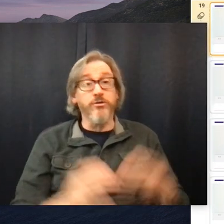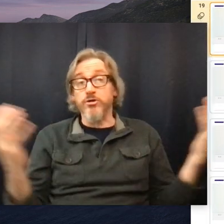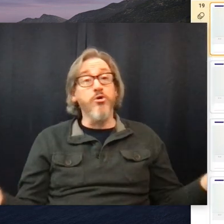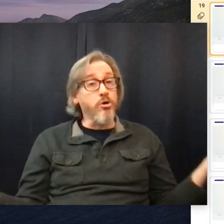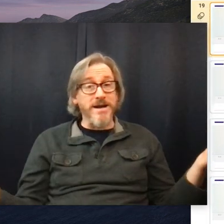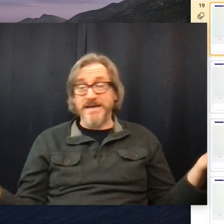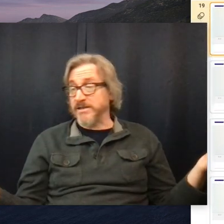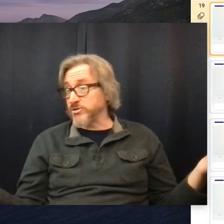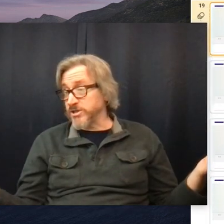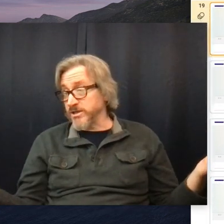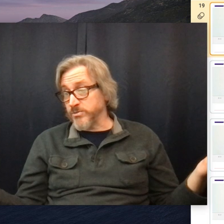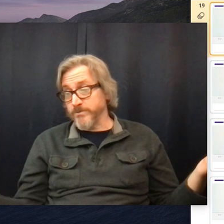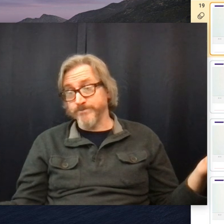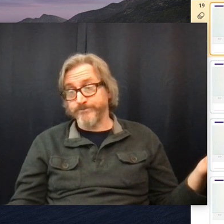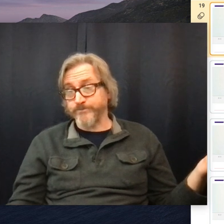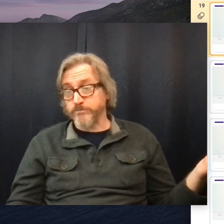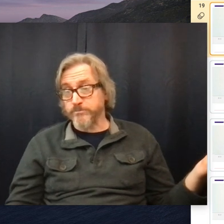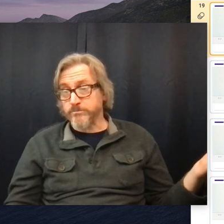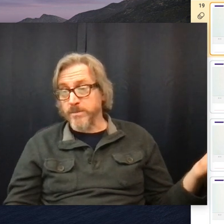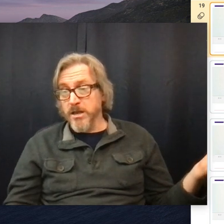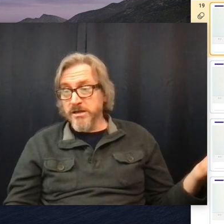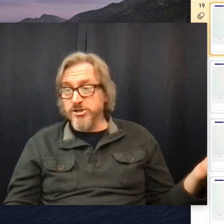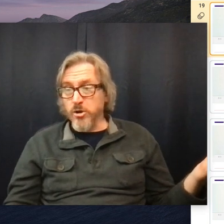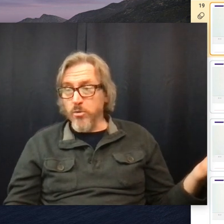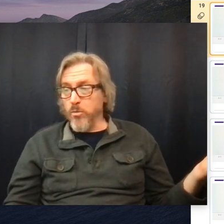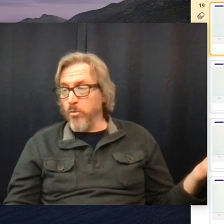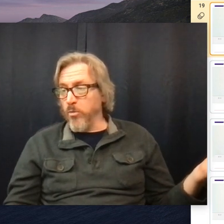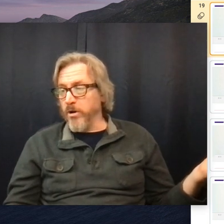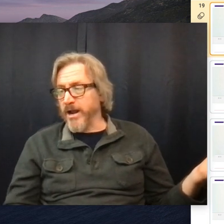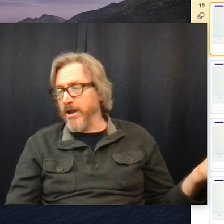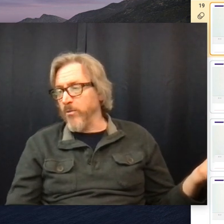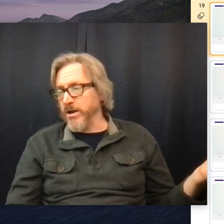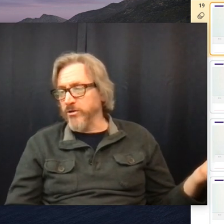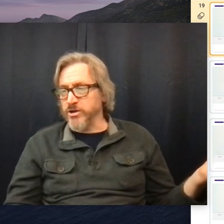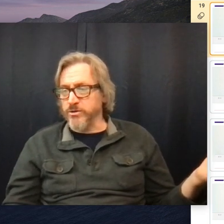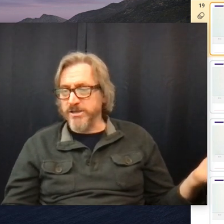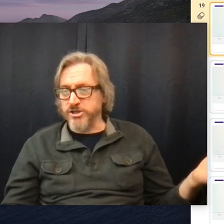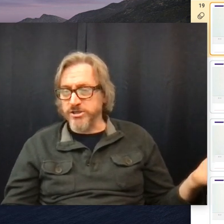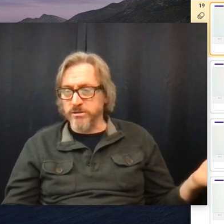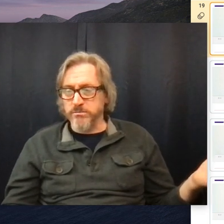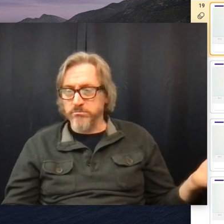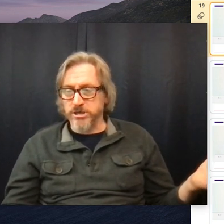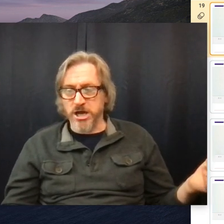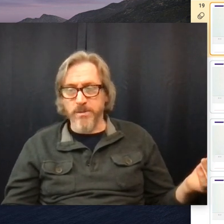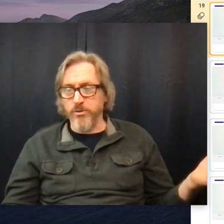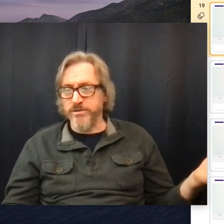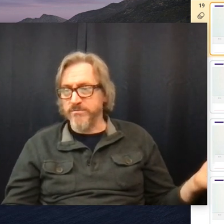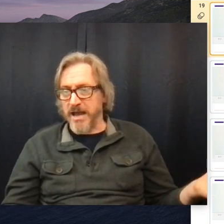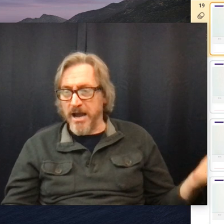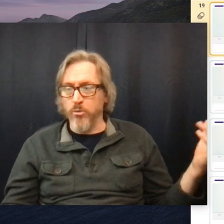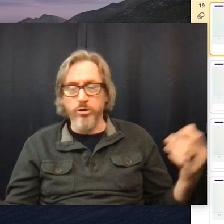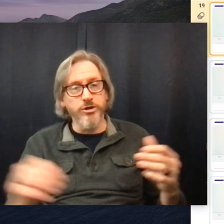there are no correct answers to this one so what I want you to do is just come up with how would